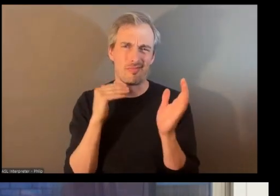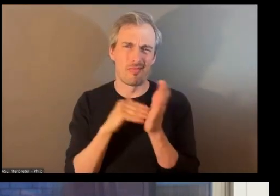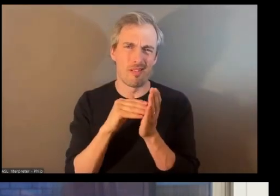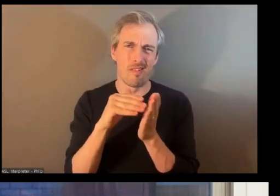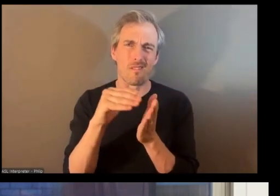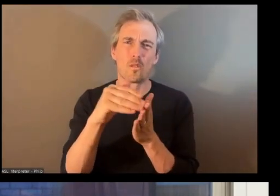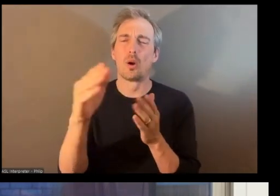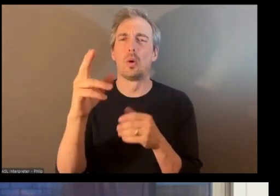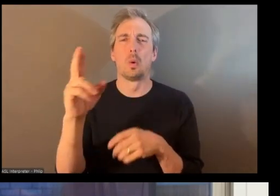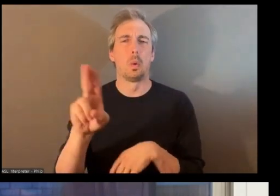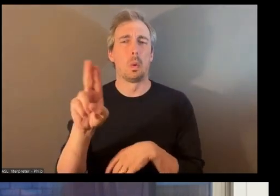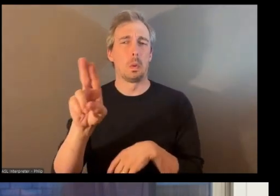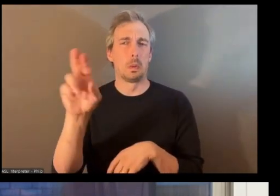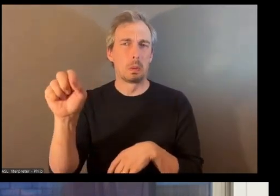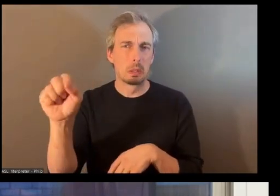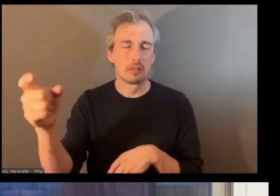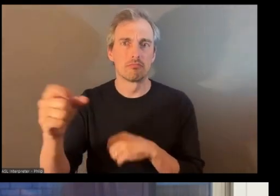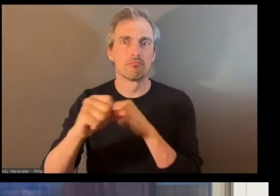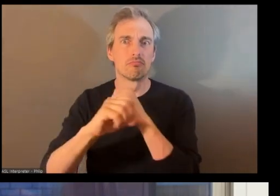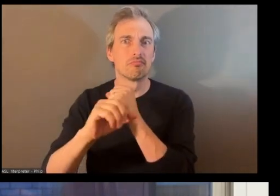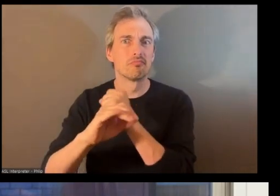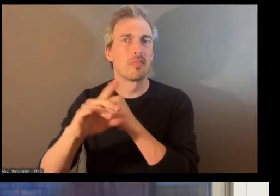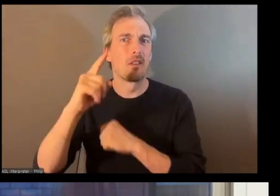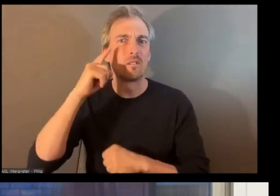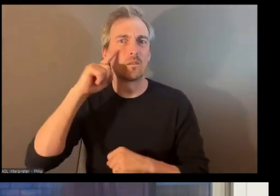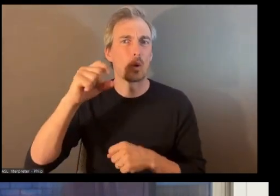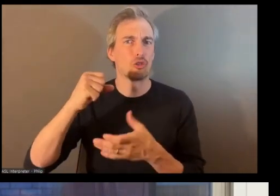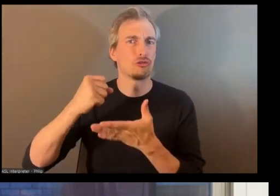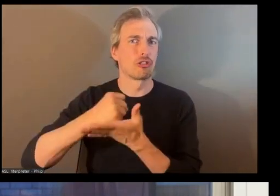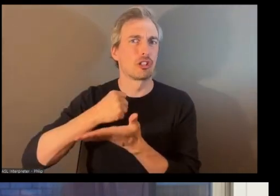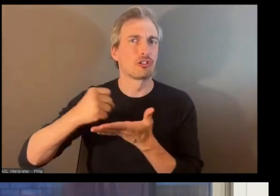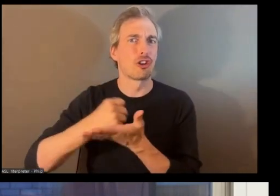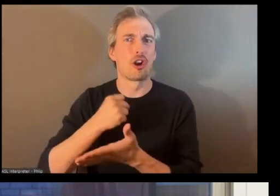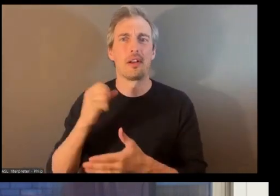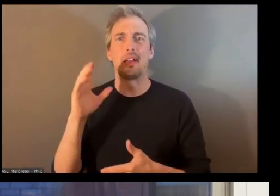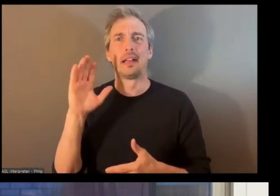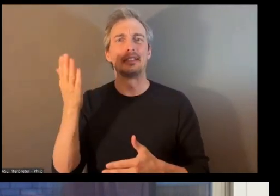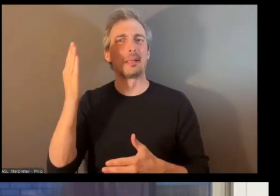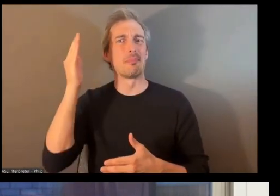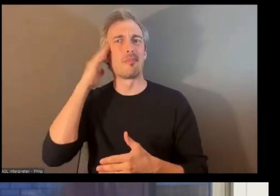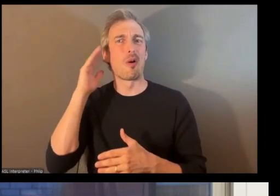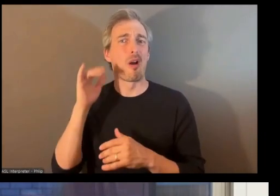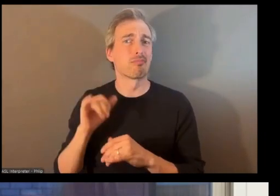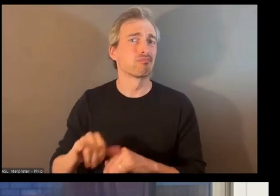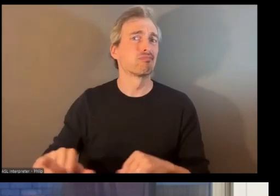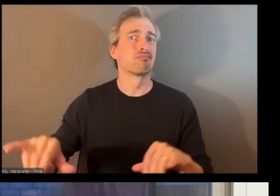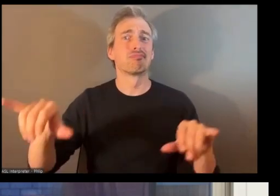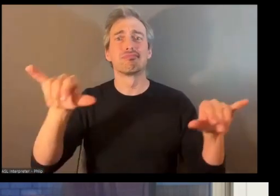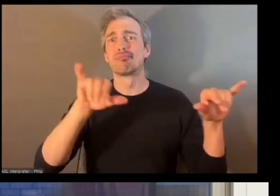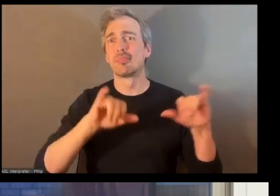It seems like it's a very well known concept for people who grew up in a culture that uses credit cards.